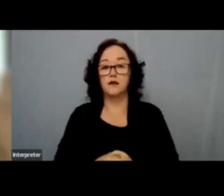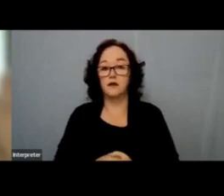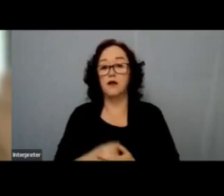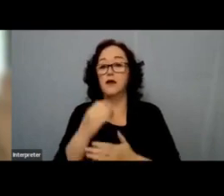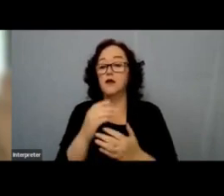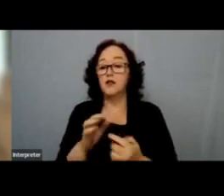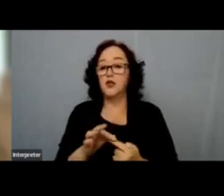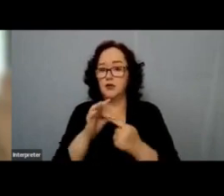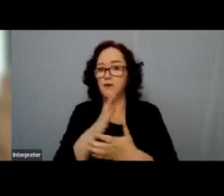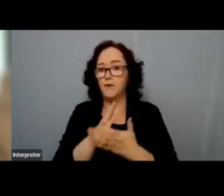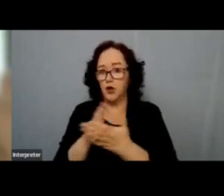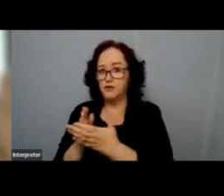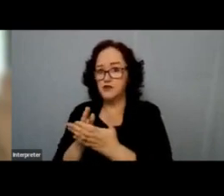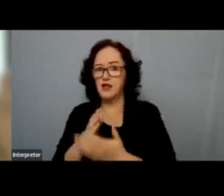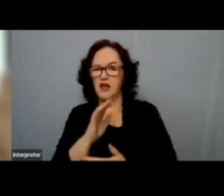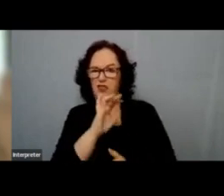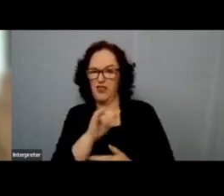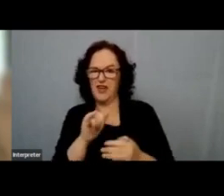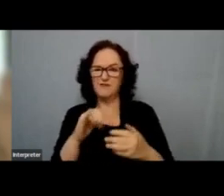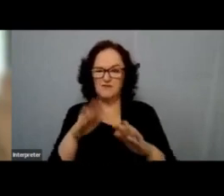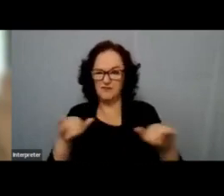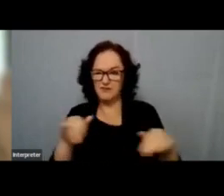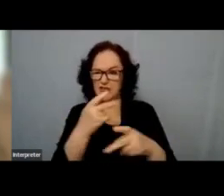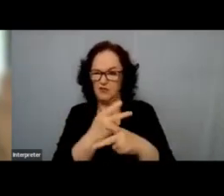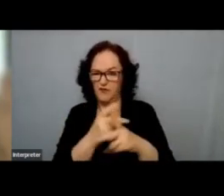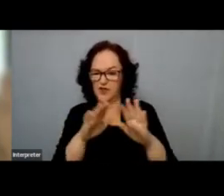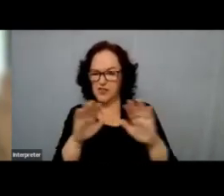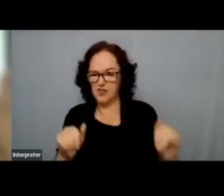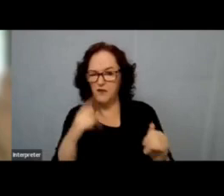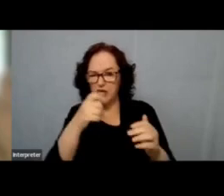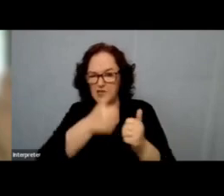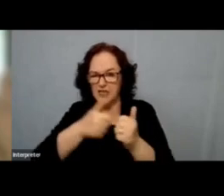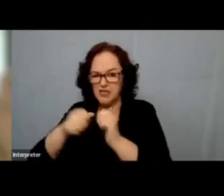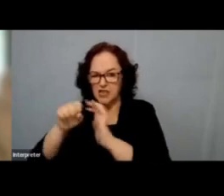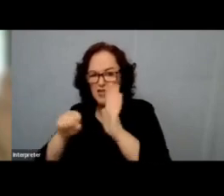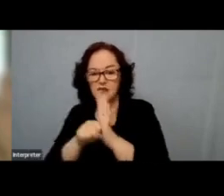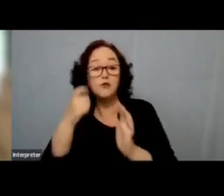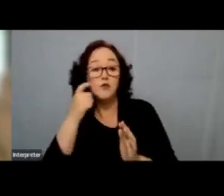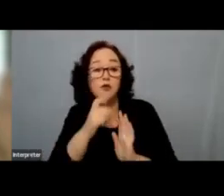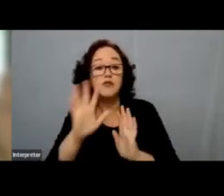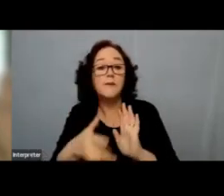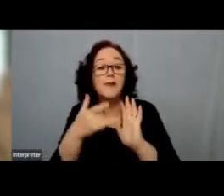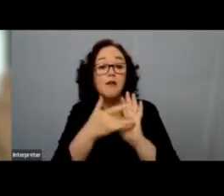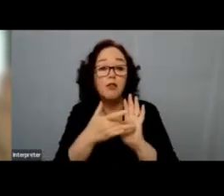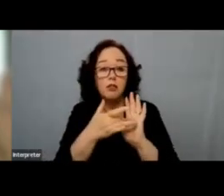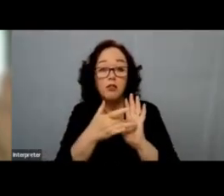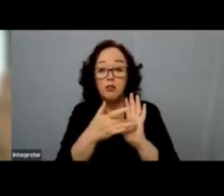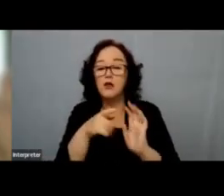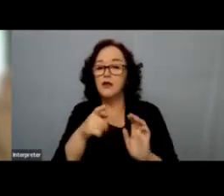system in in each state, the middle section of the model provides a narrative. And I